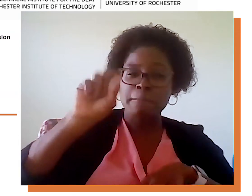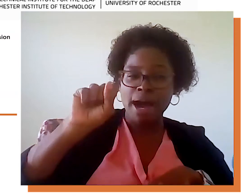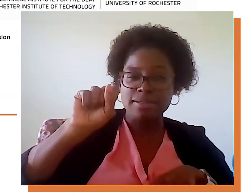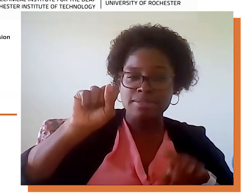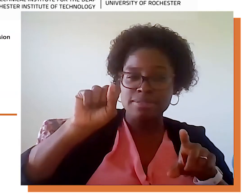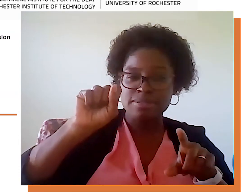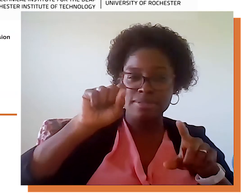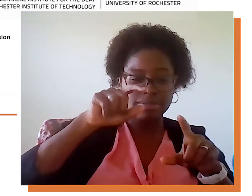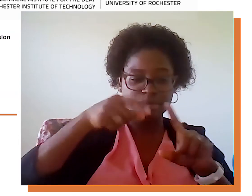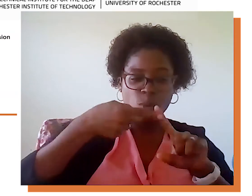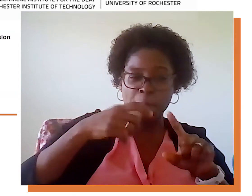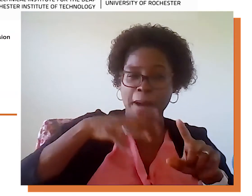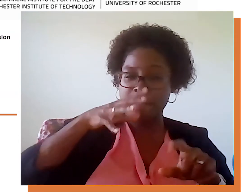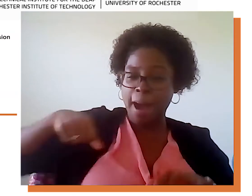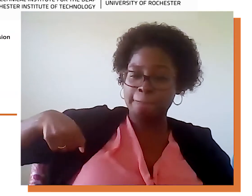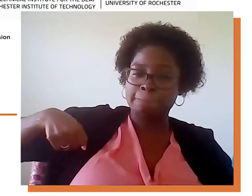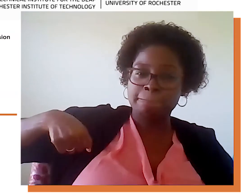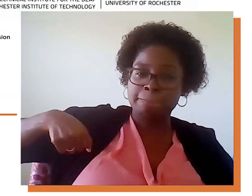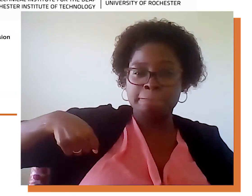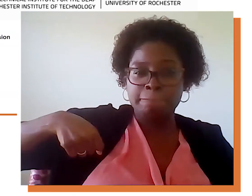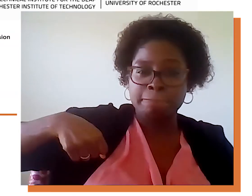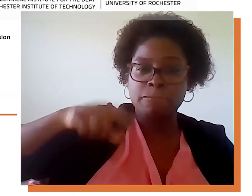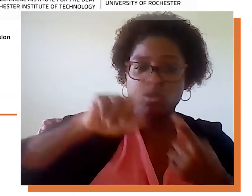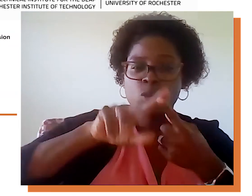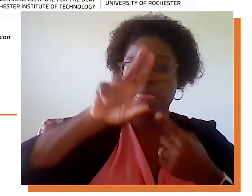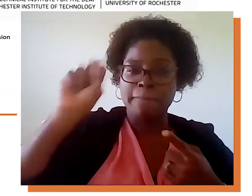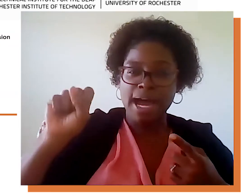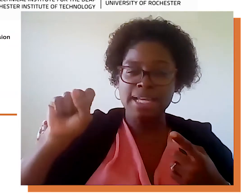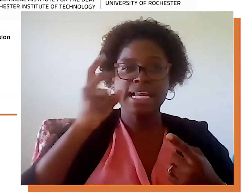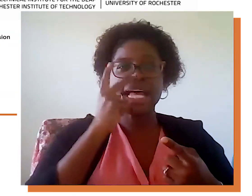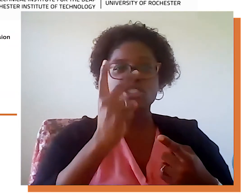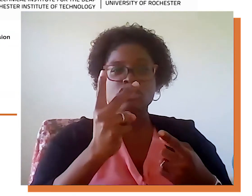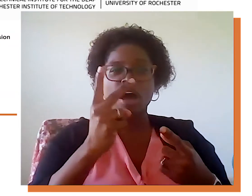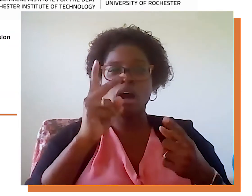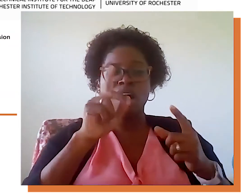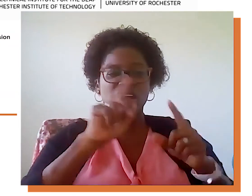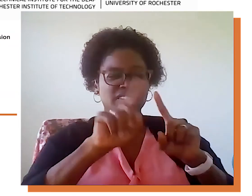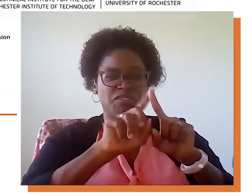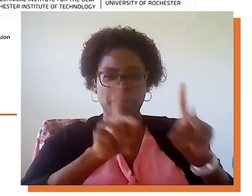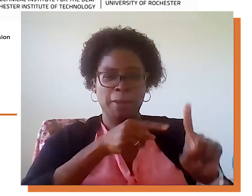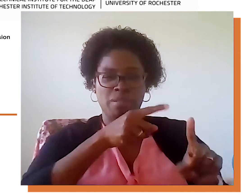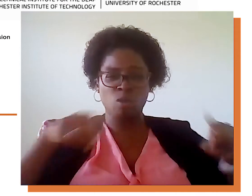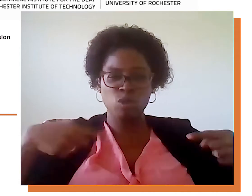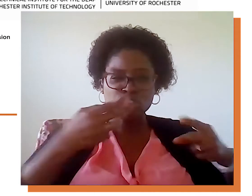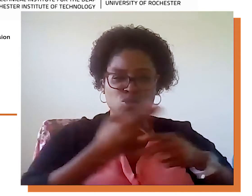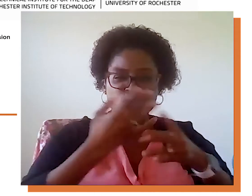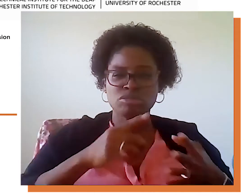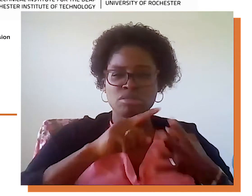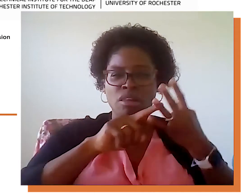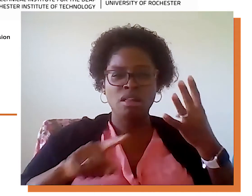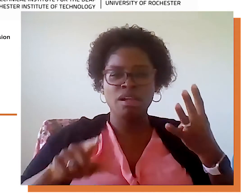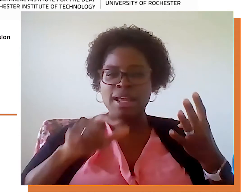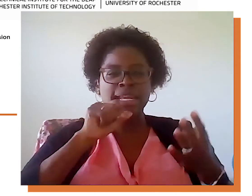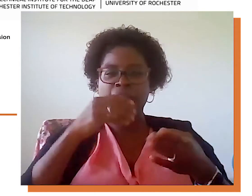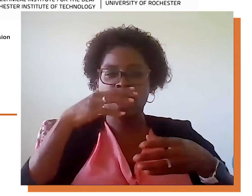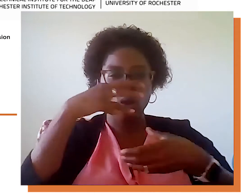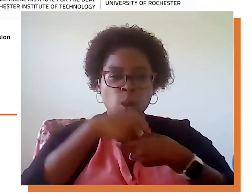So, from that first handholding walk to the short bus with my mother to gaining empathy for the students